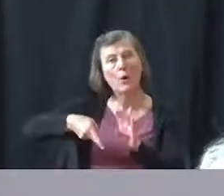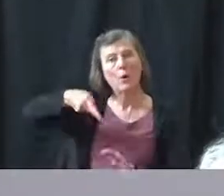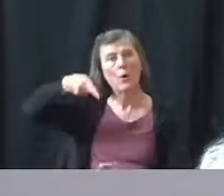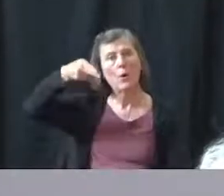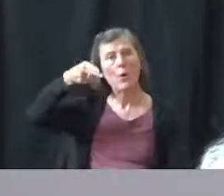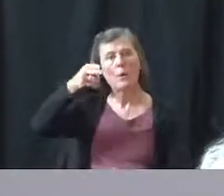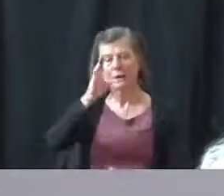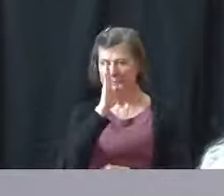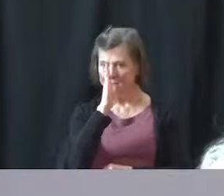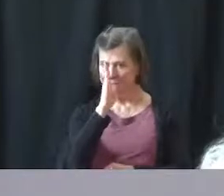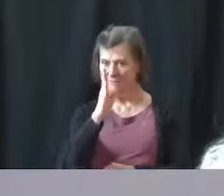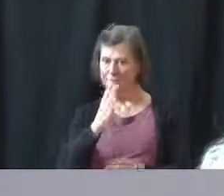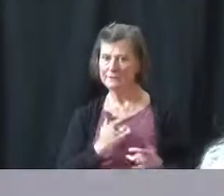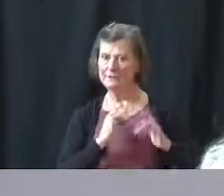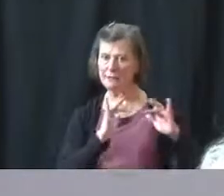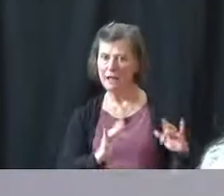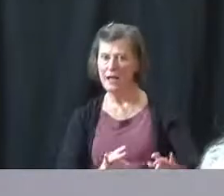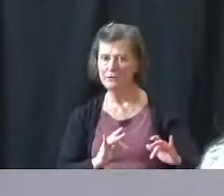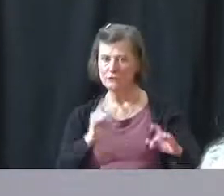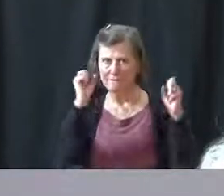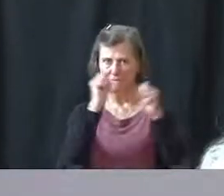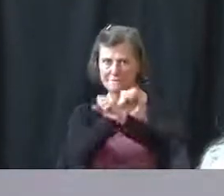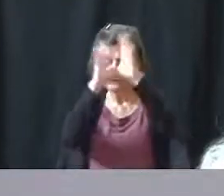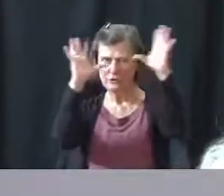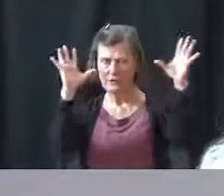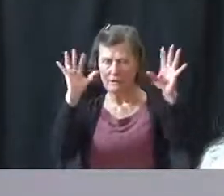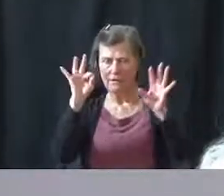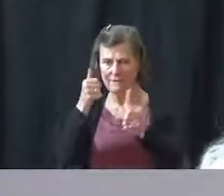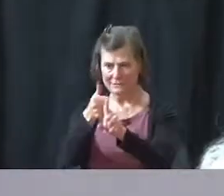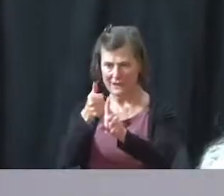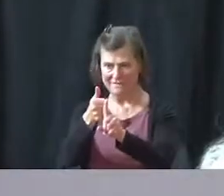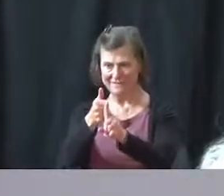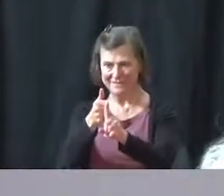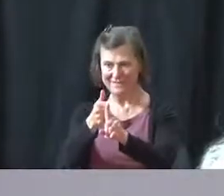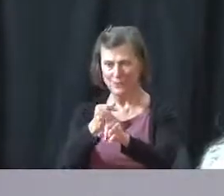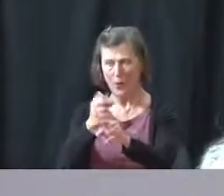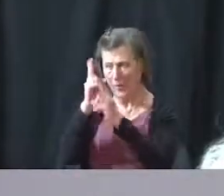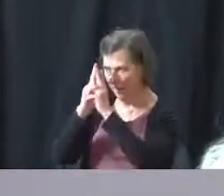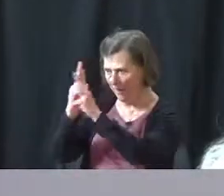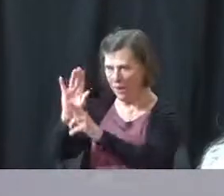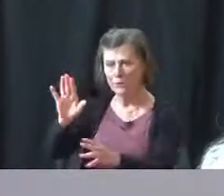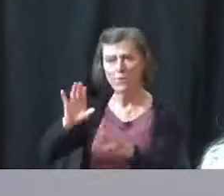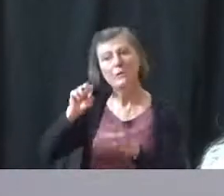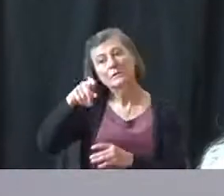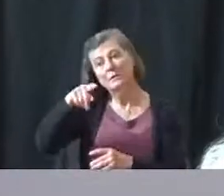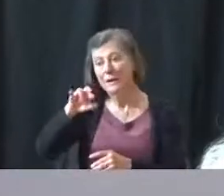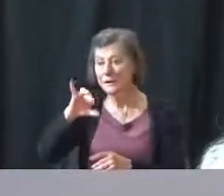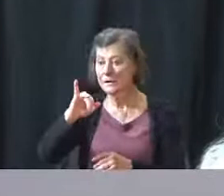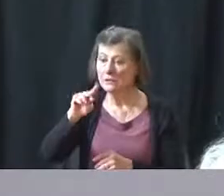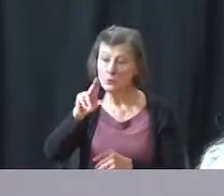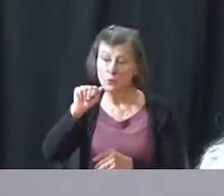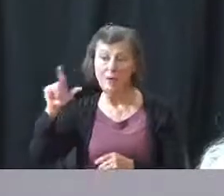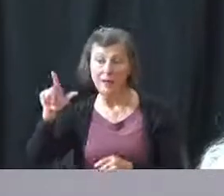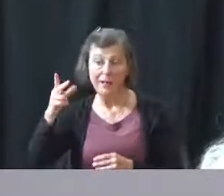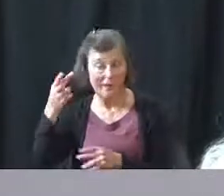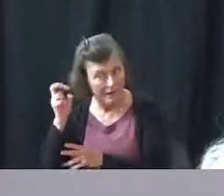visionary self. So, admiring your spiritual heroes, not about wishing you could be somebody that you aren't.